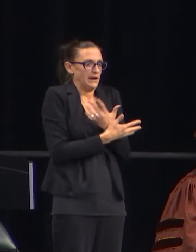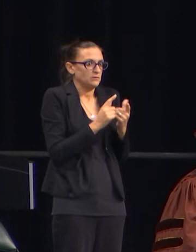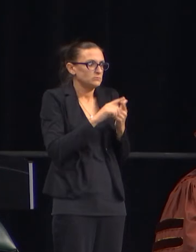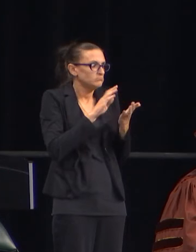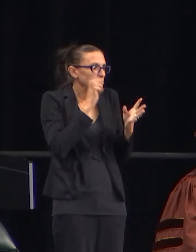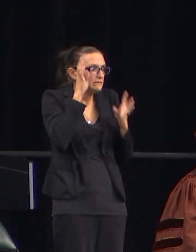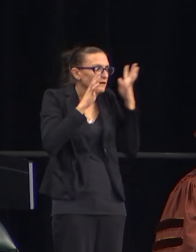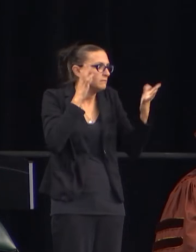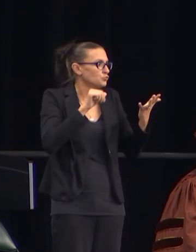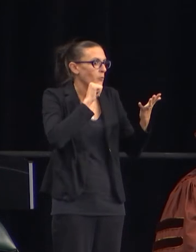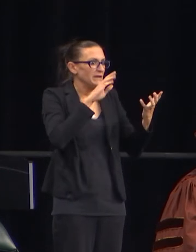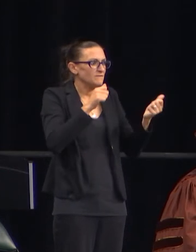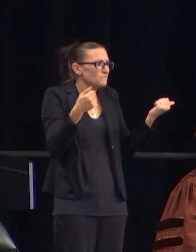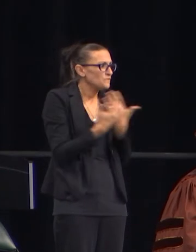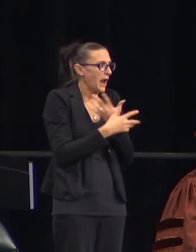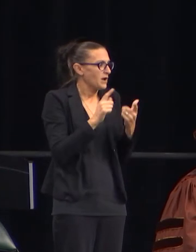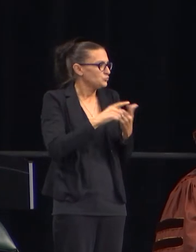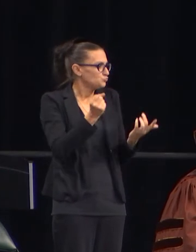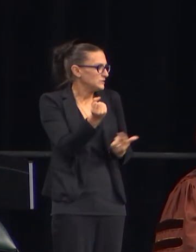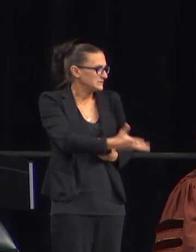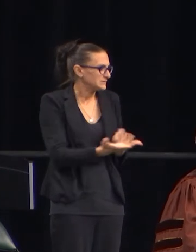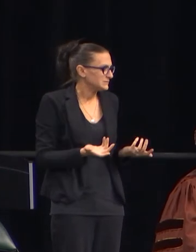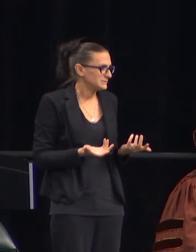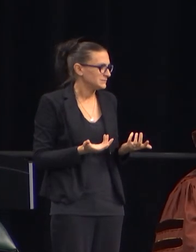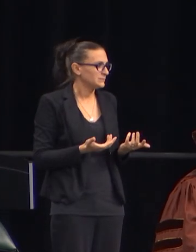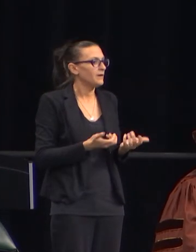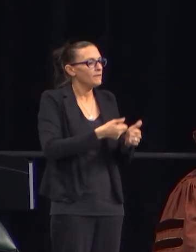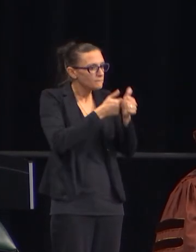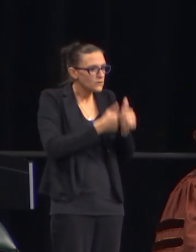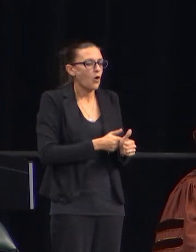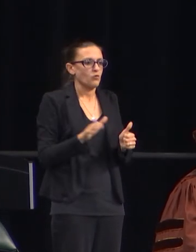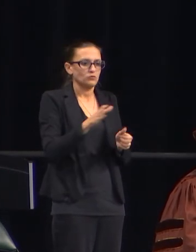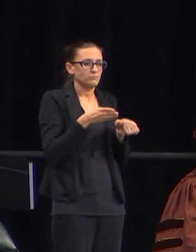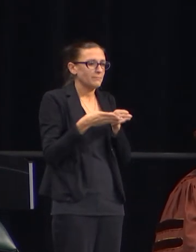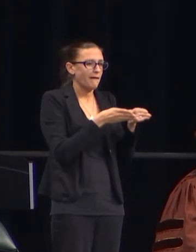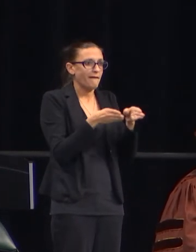Don't be afraid to take risks. Follow your paths as far as they take you,